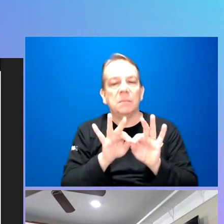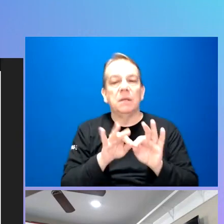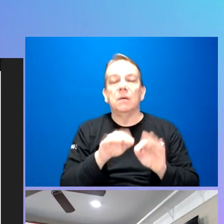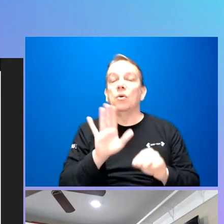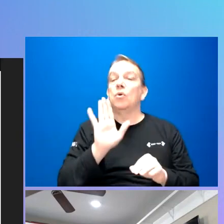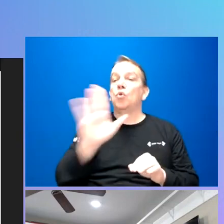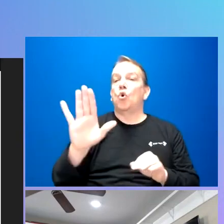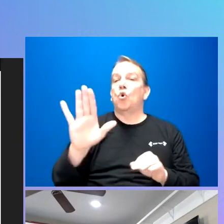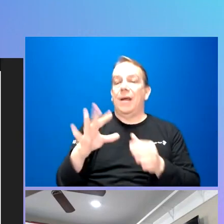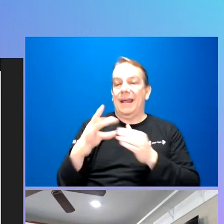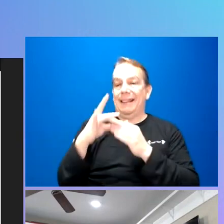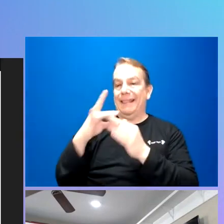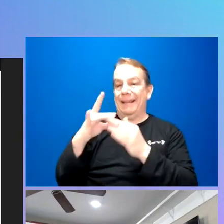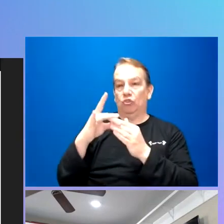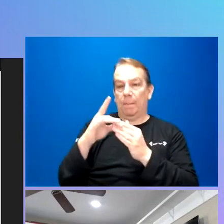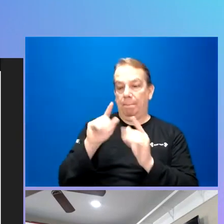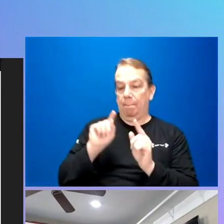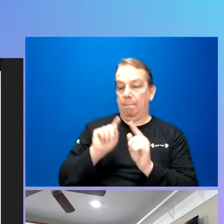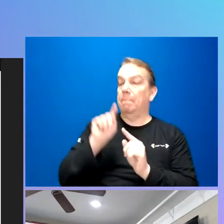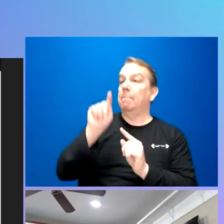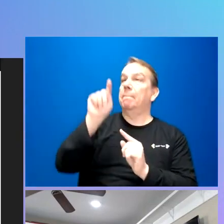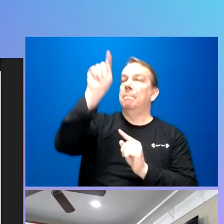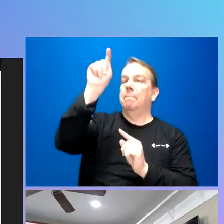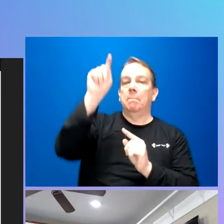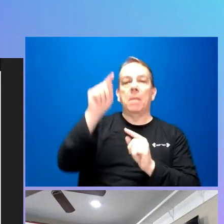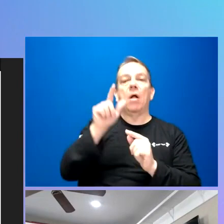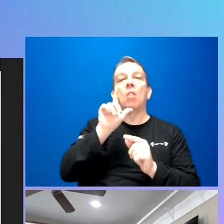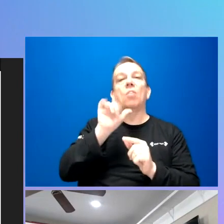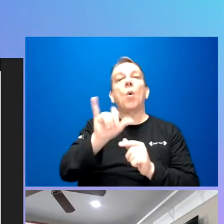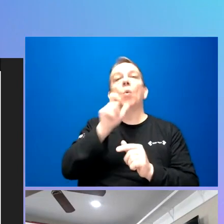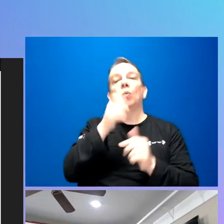as to what you're doing, how it benefits them, and aid the